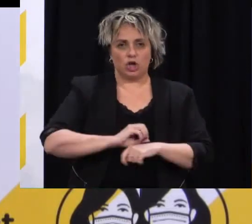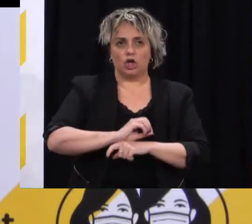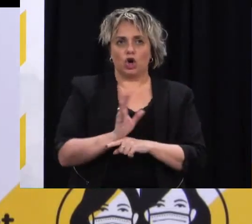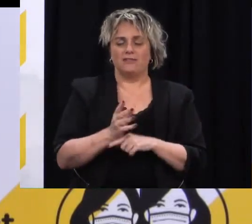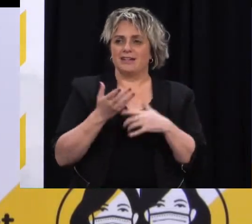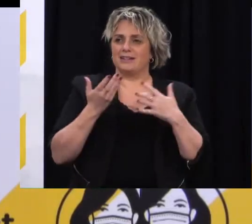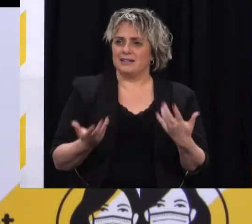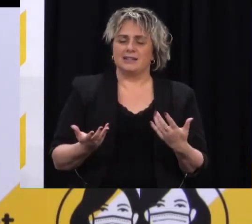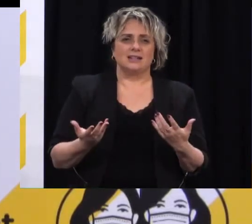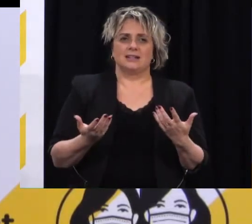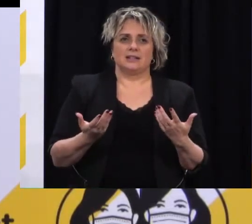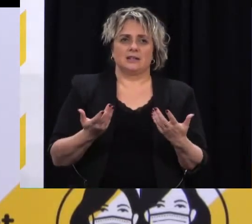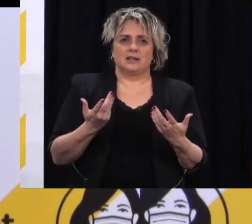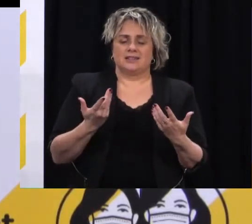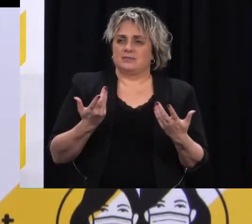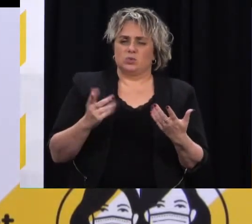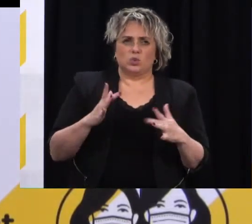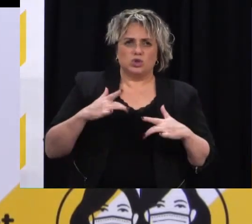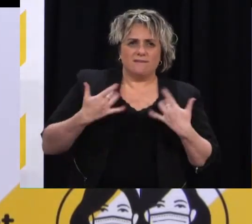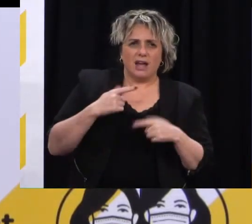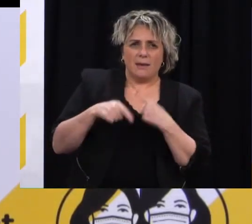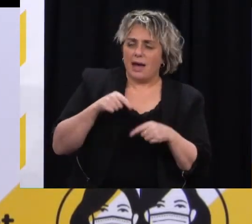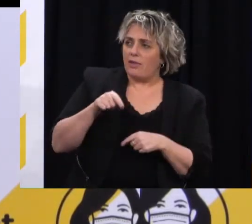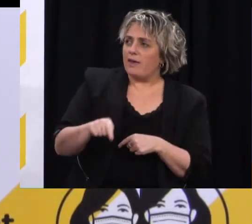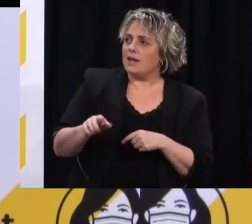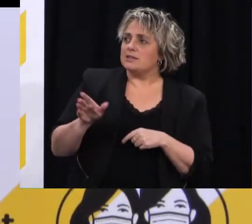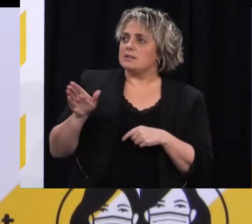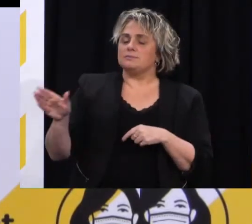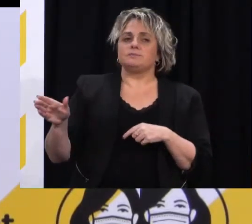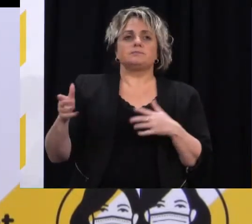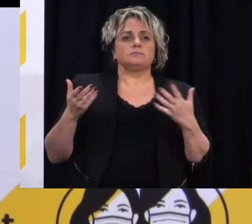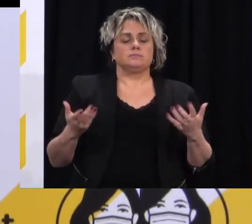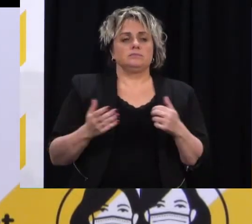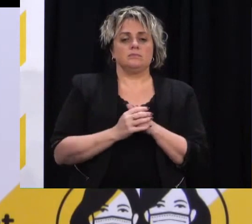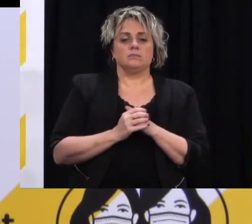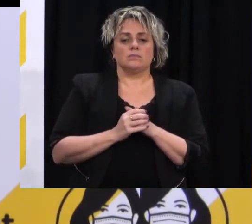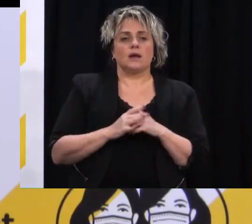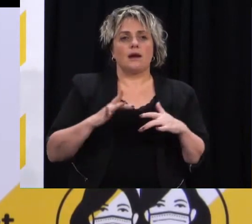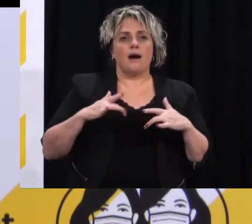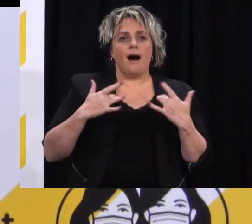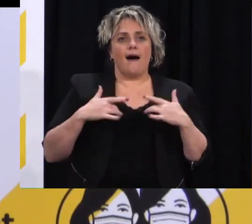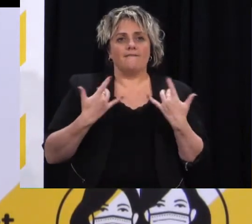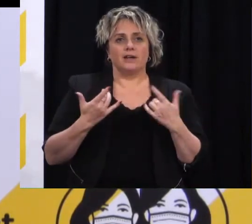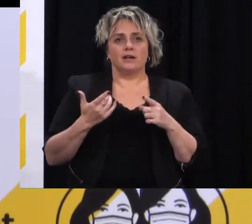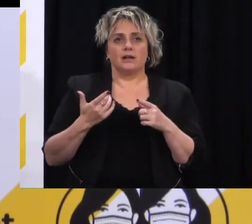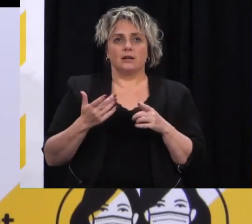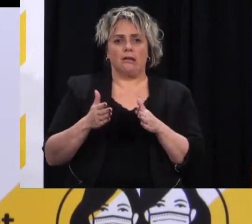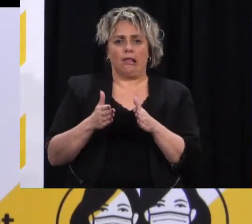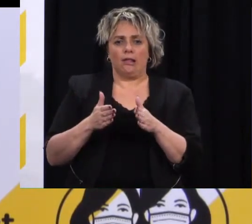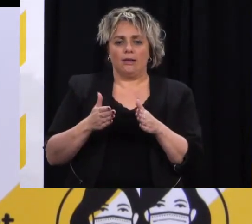alert level 4. >> Obviously there is no good time for a